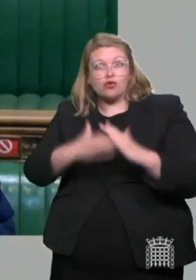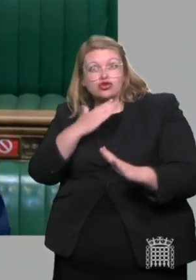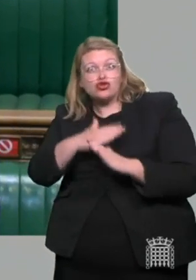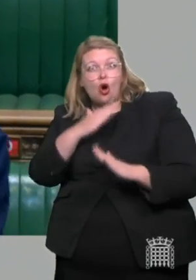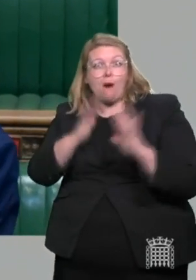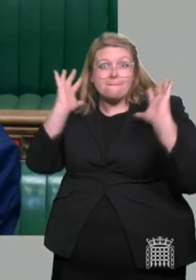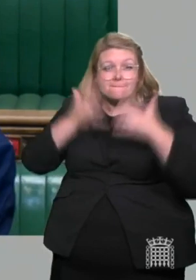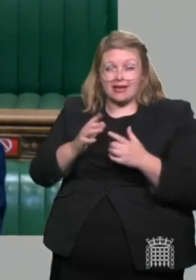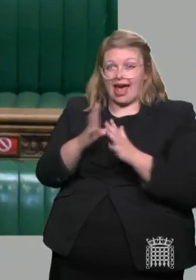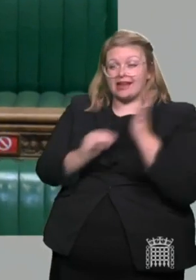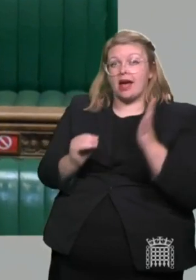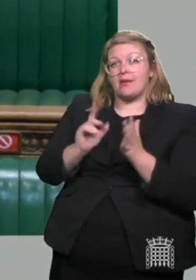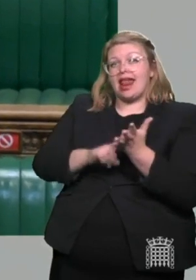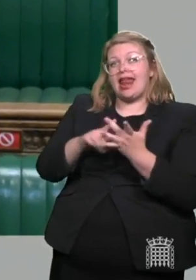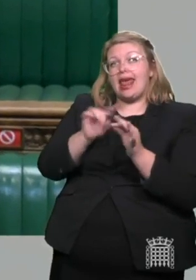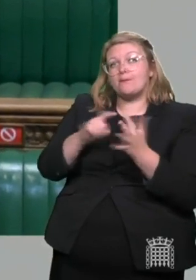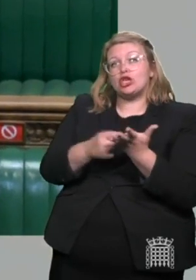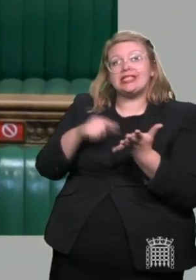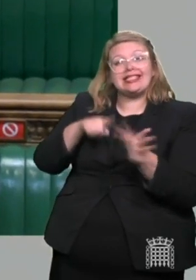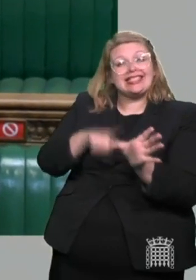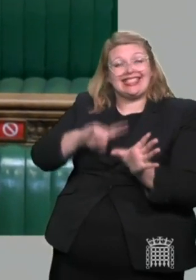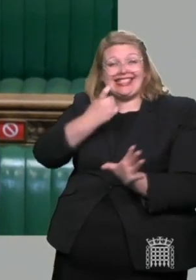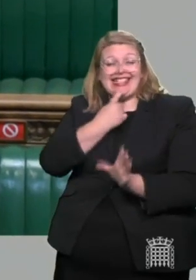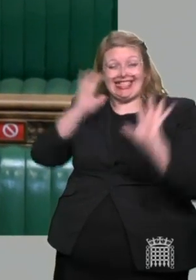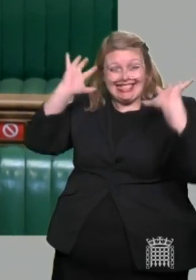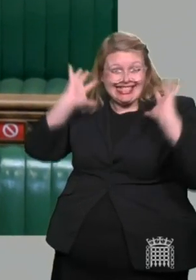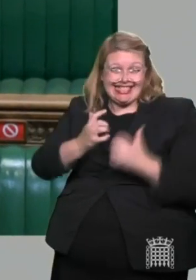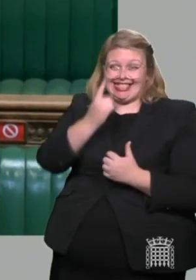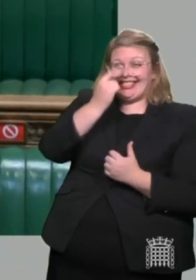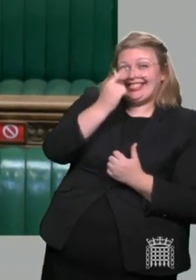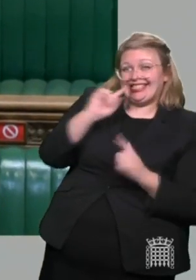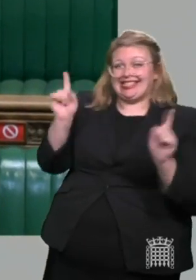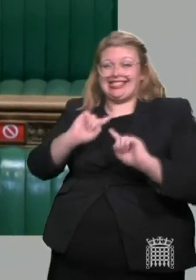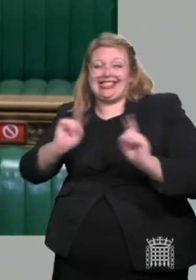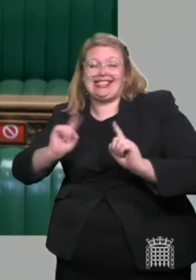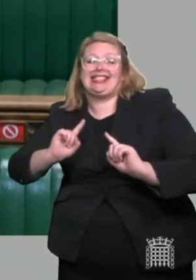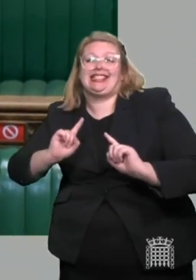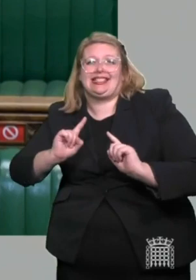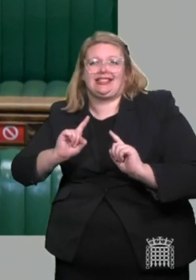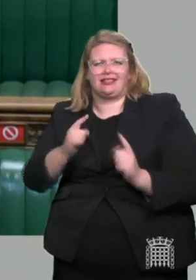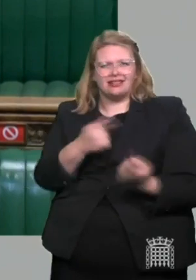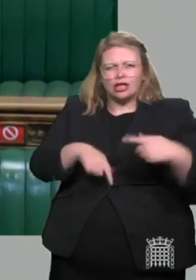Steel. Do not the British people deserve a Prime Minister they can trust, not a Government who are